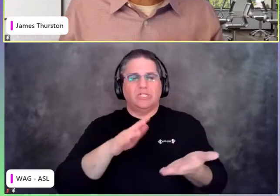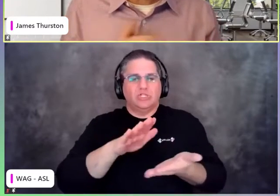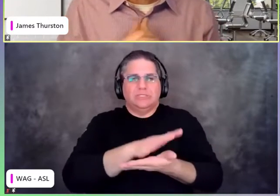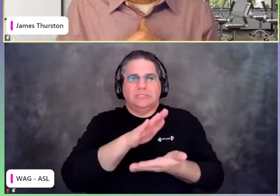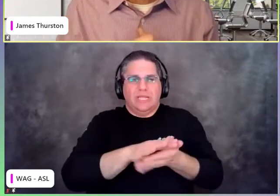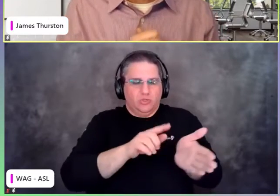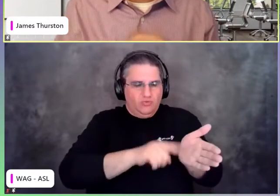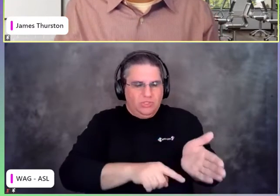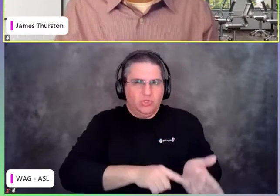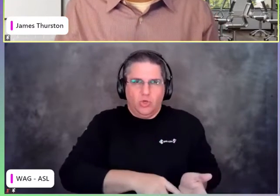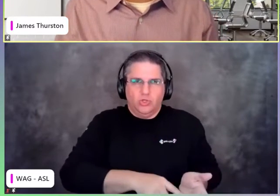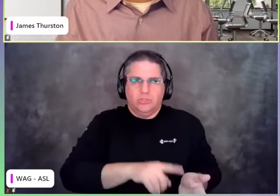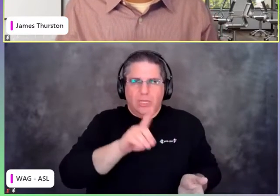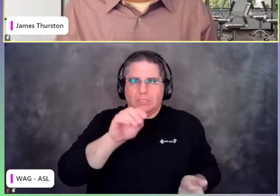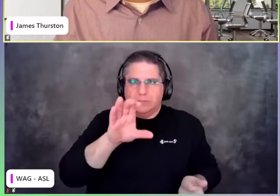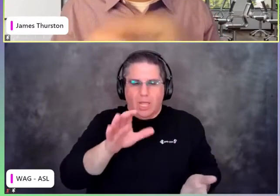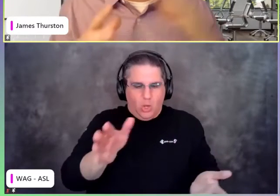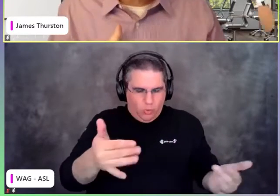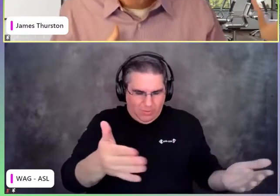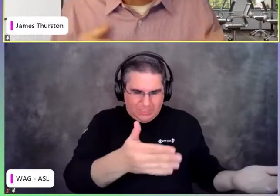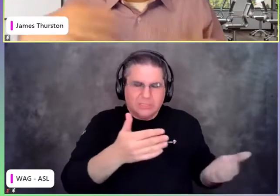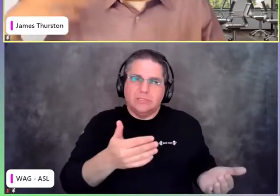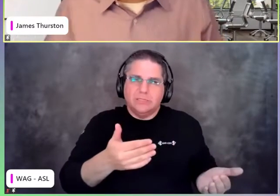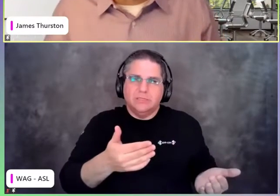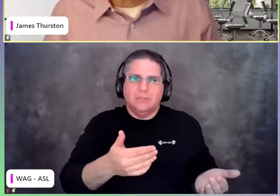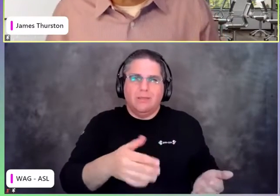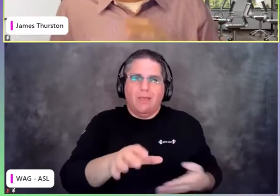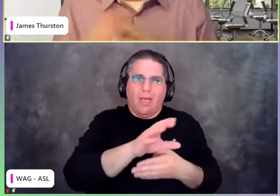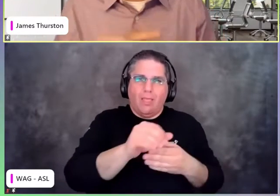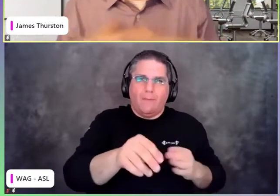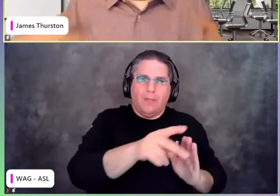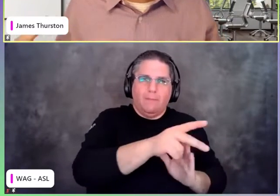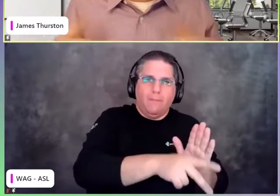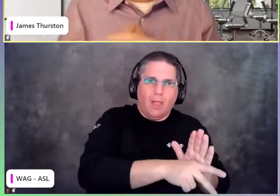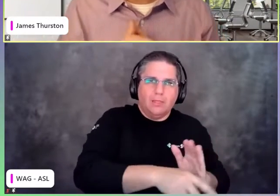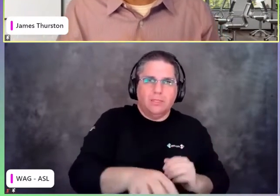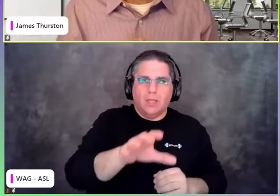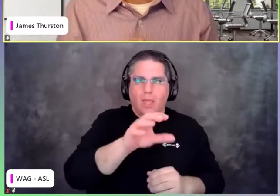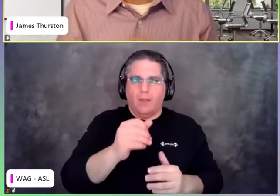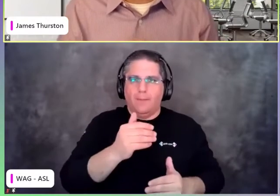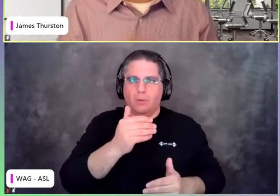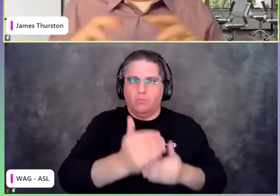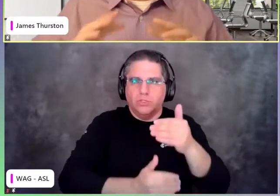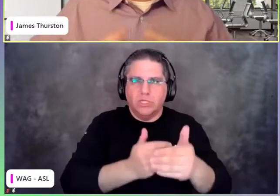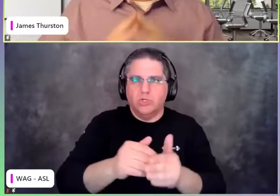process, where there's some initial desk research on documents, or the organization